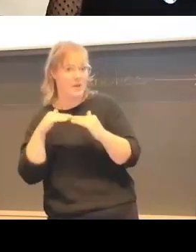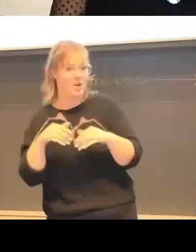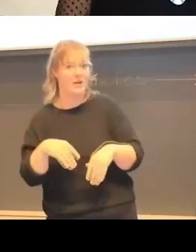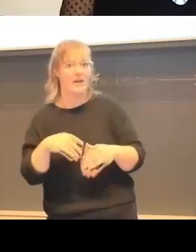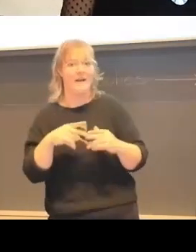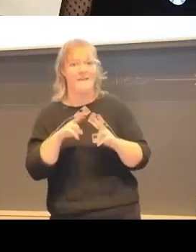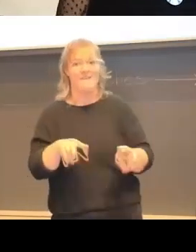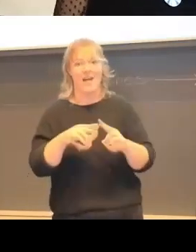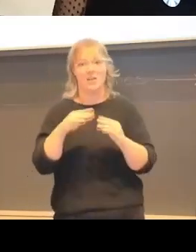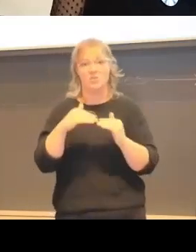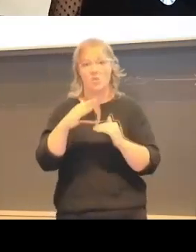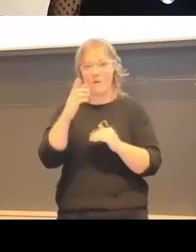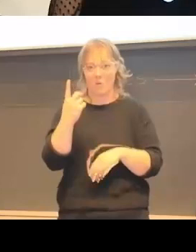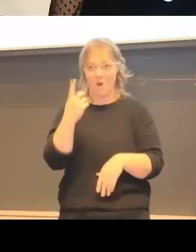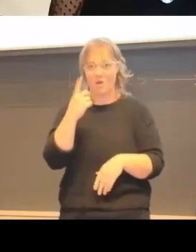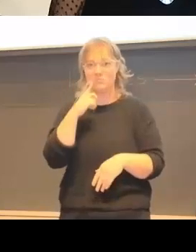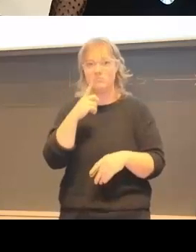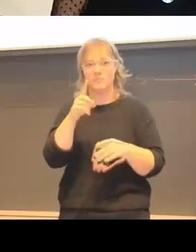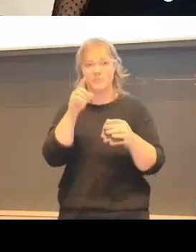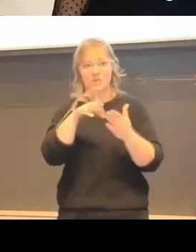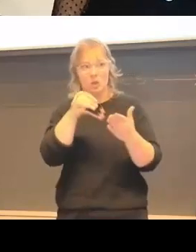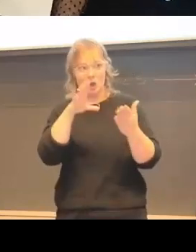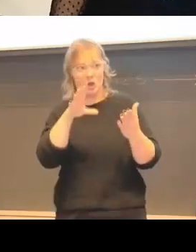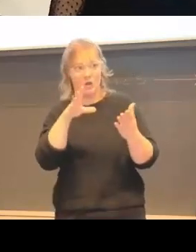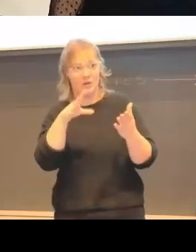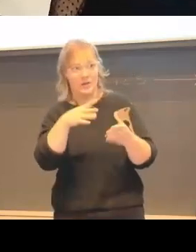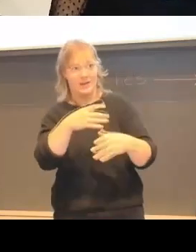reflect that the learner receiving feedback endorse their peer as having more skill than